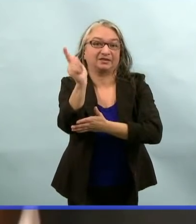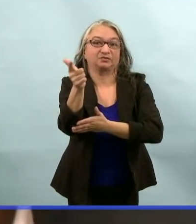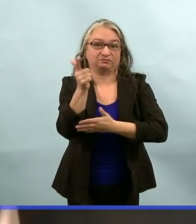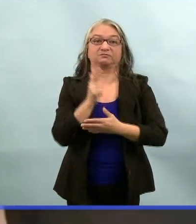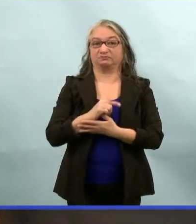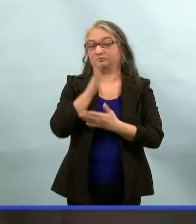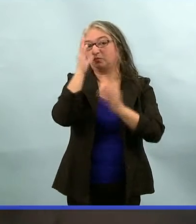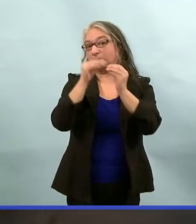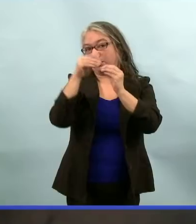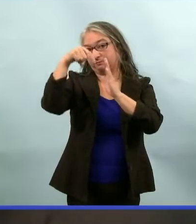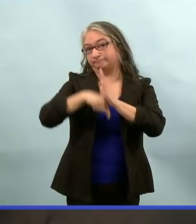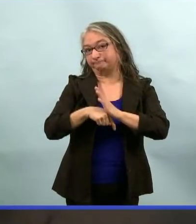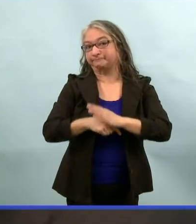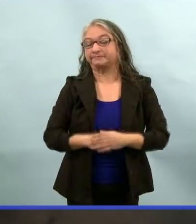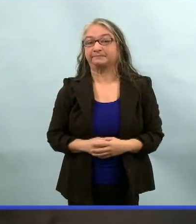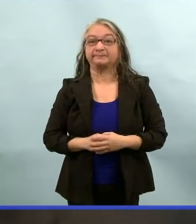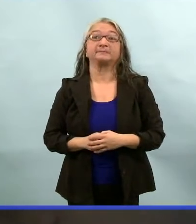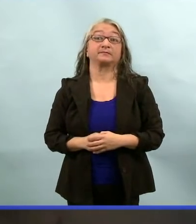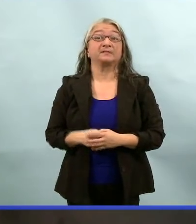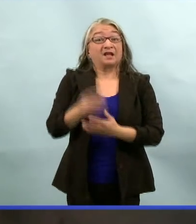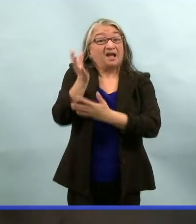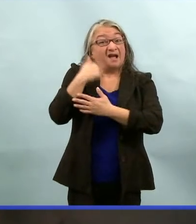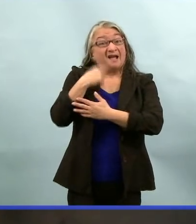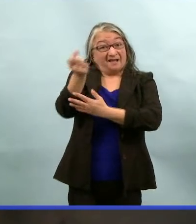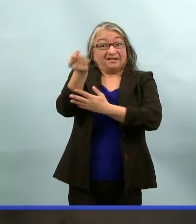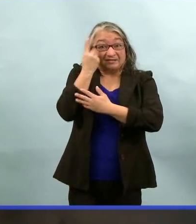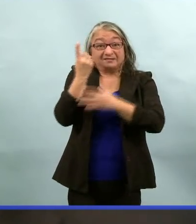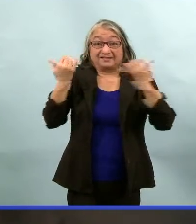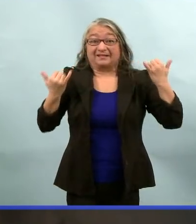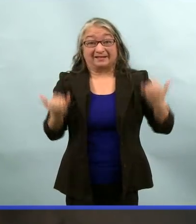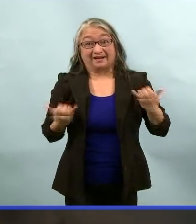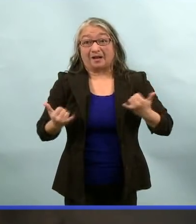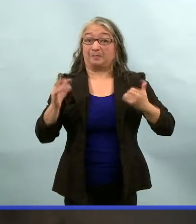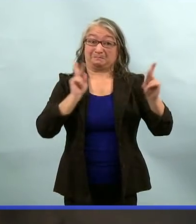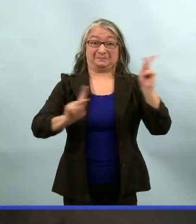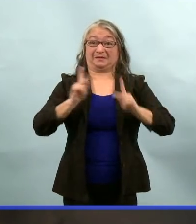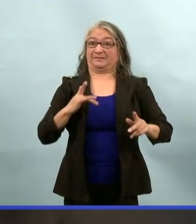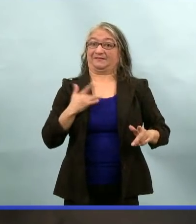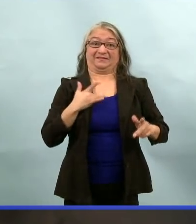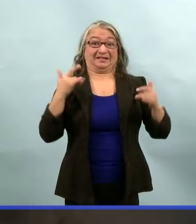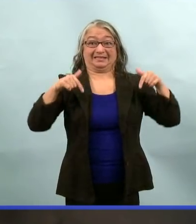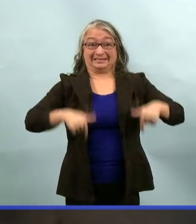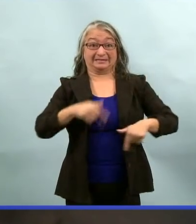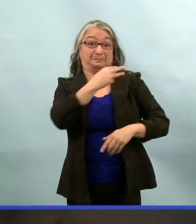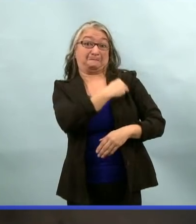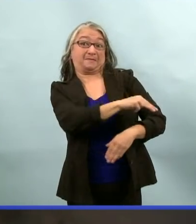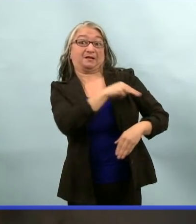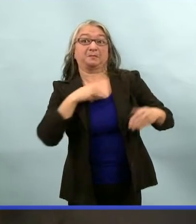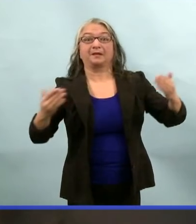we understand that the news of an omicron variant case in manitoba might create feelings of anxiety